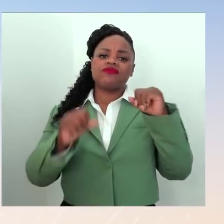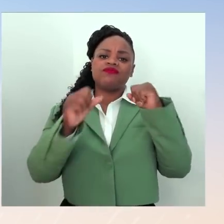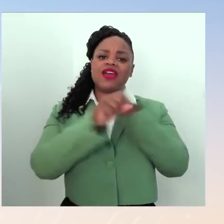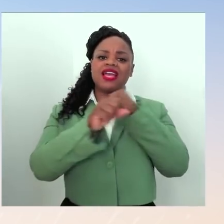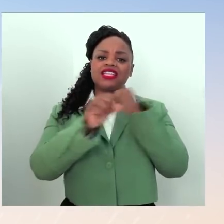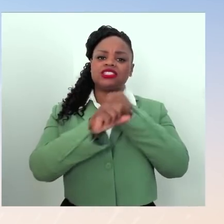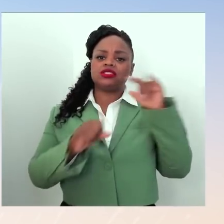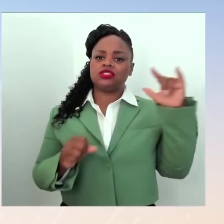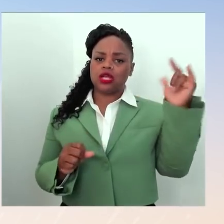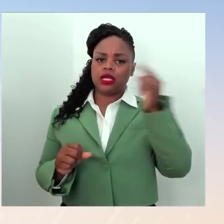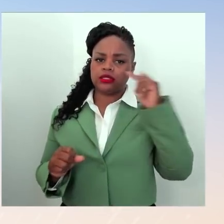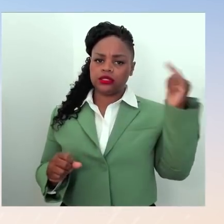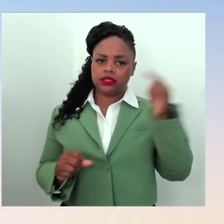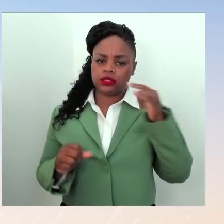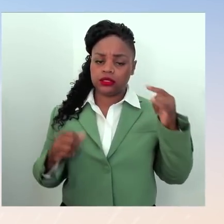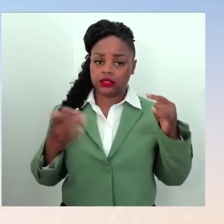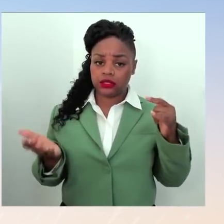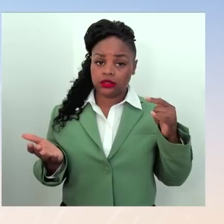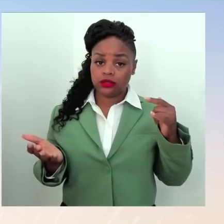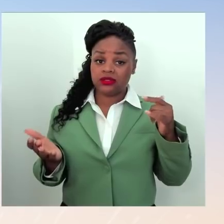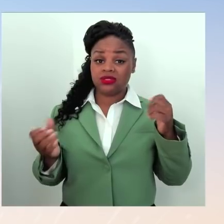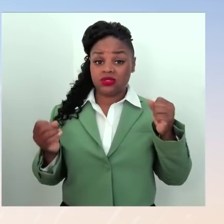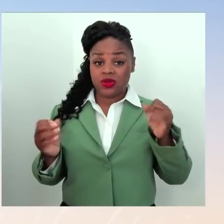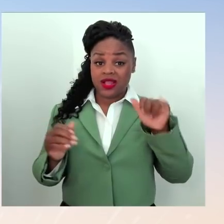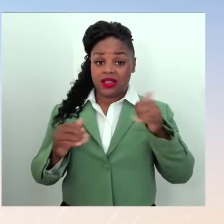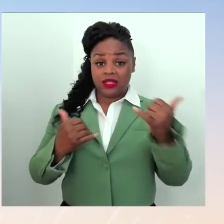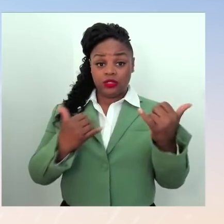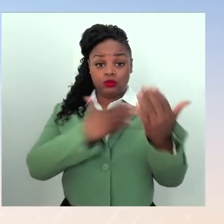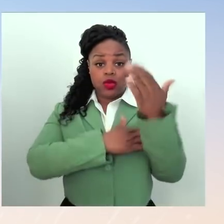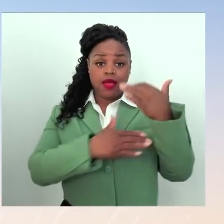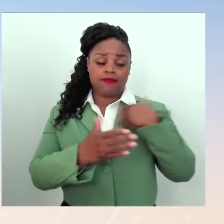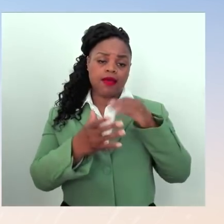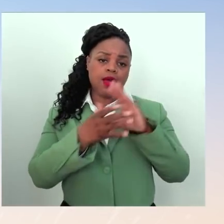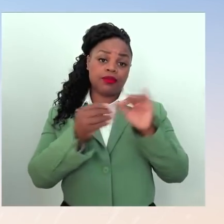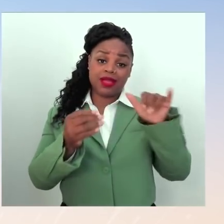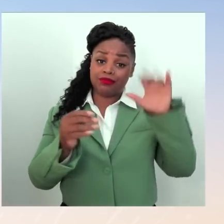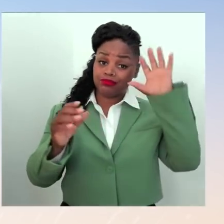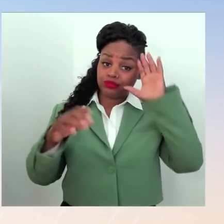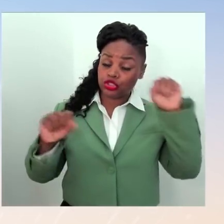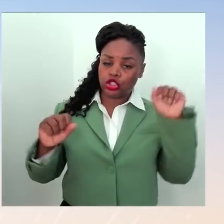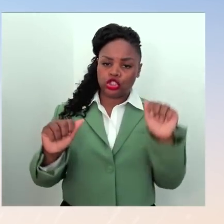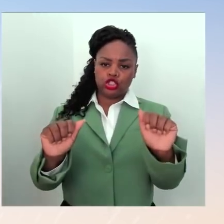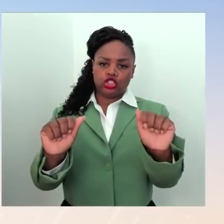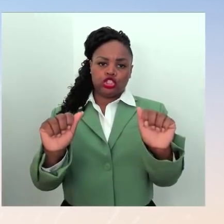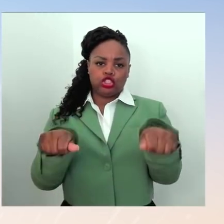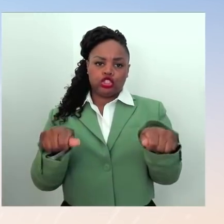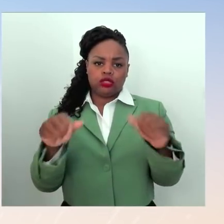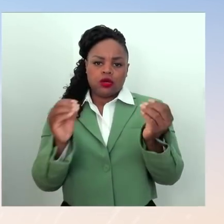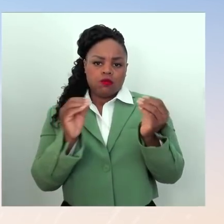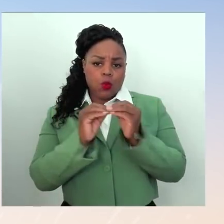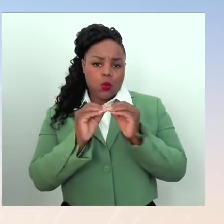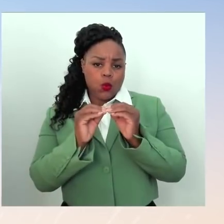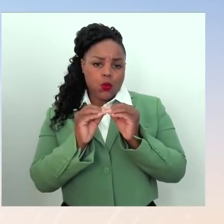What's your response to that, and what's the holdup? Ms. Psaki: Well, just for clarity -- I know everybody is following this very closely, but to catch others up --